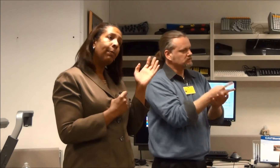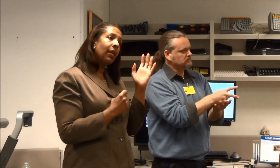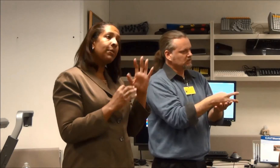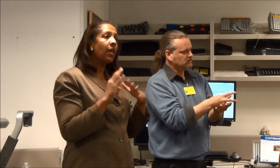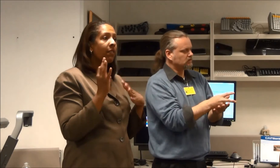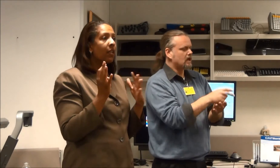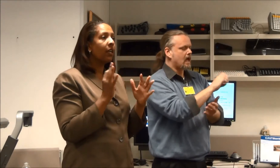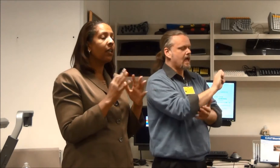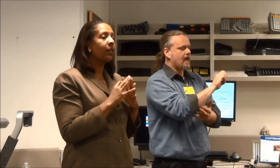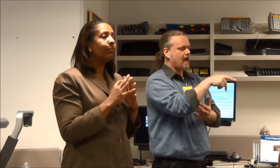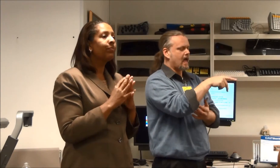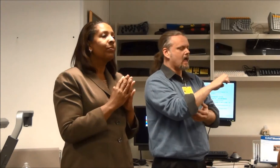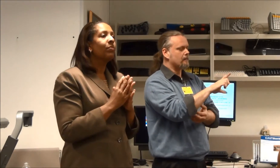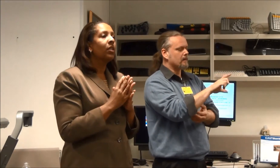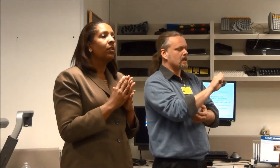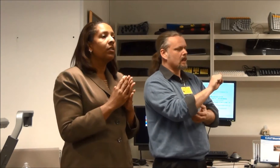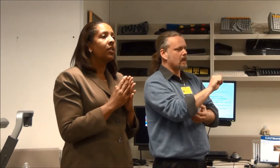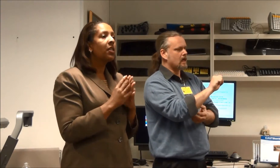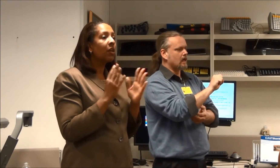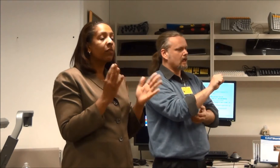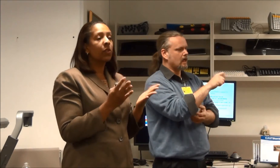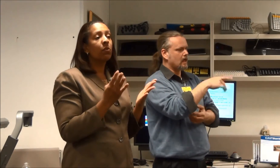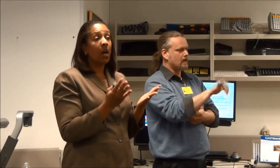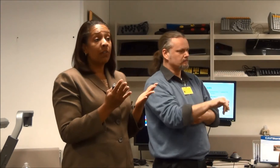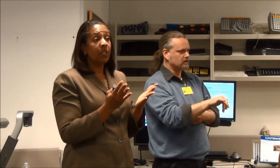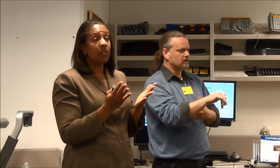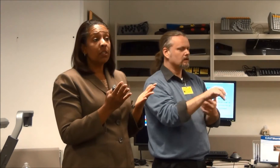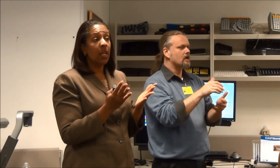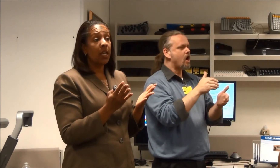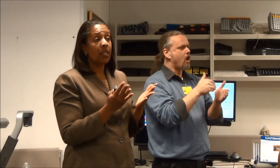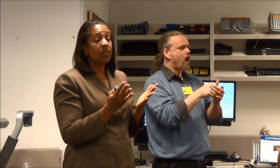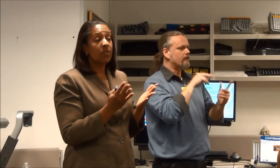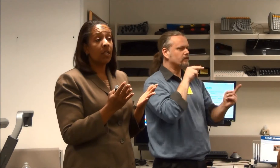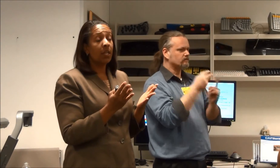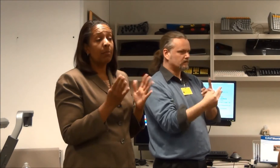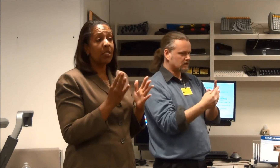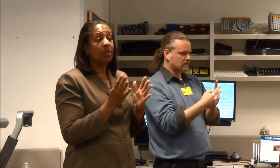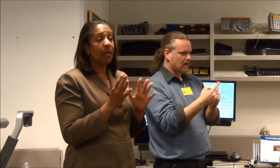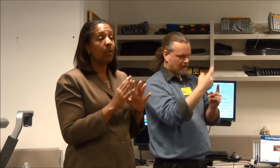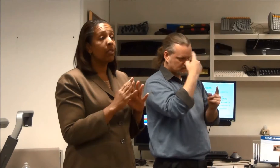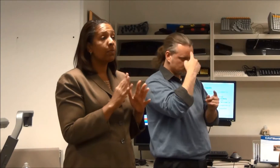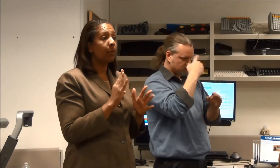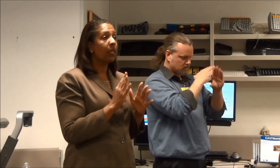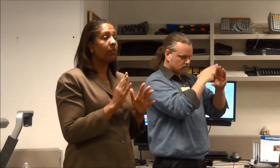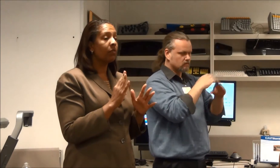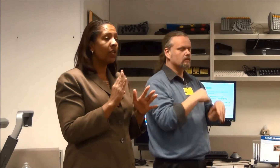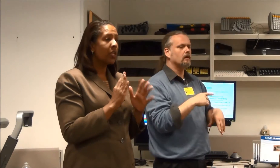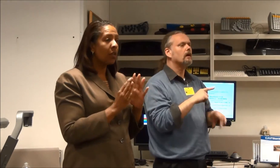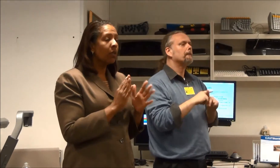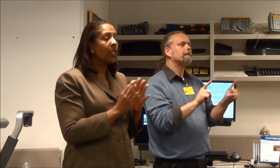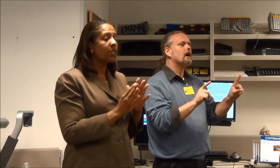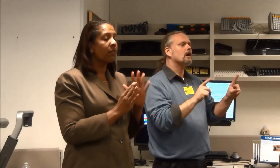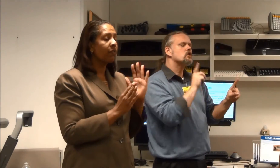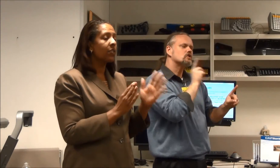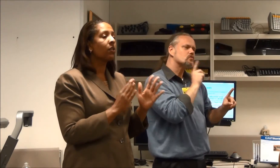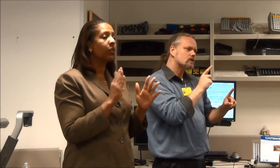Epilepsy, I think they are viewed often as mental impairments, but it really is a physical